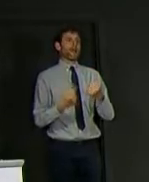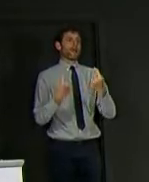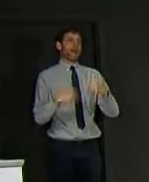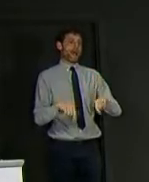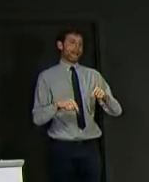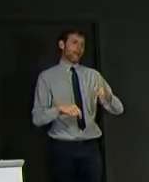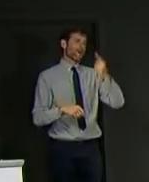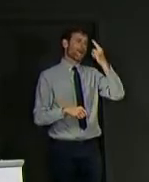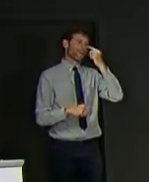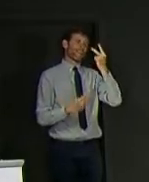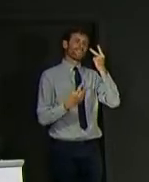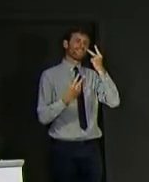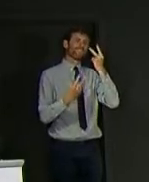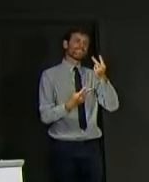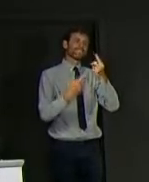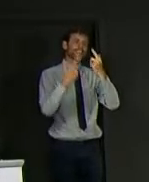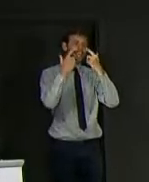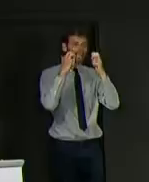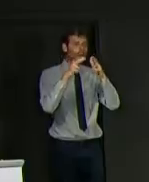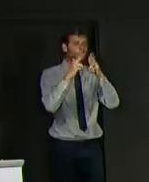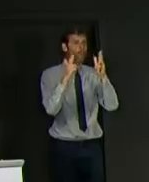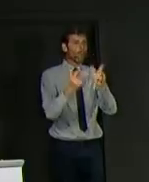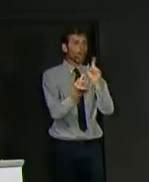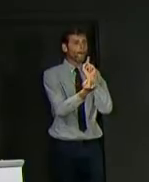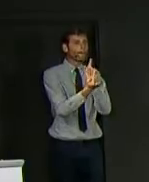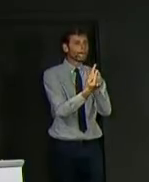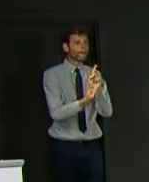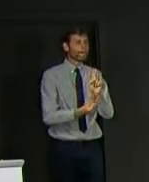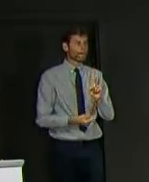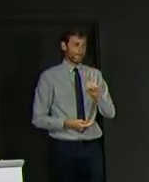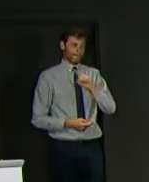you announced yesterday, but they say the quality of life of some residents has really